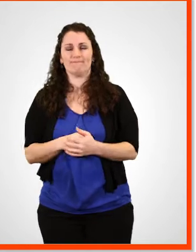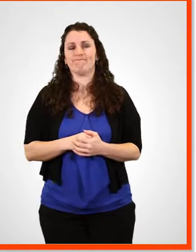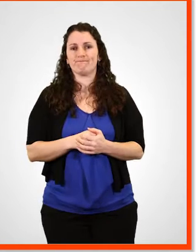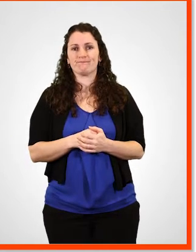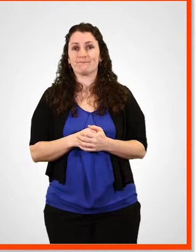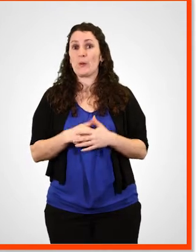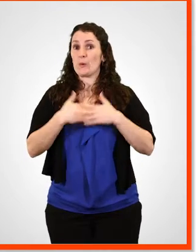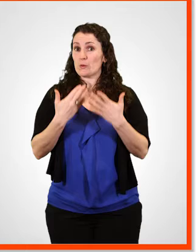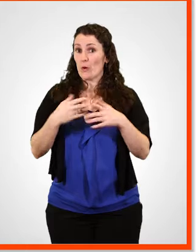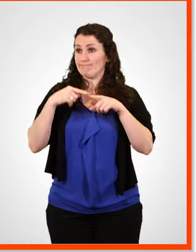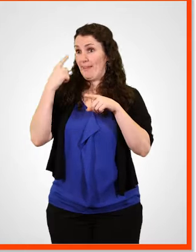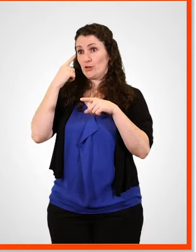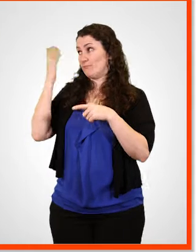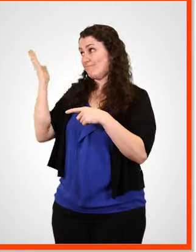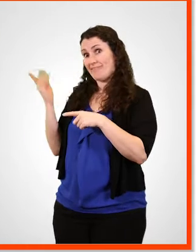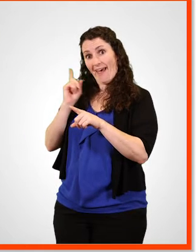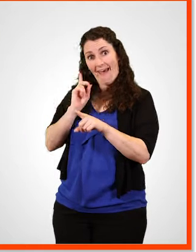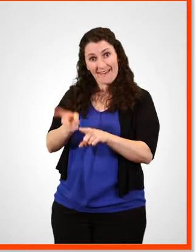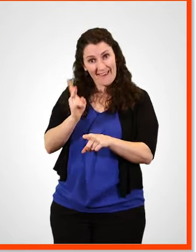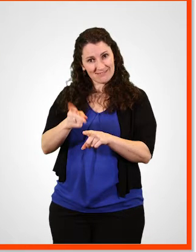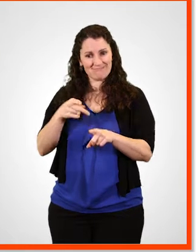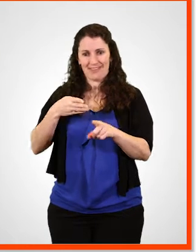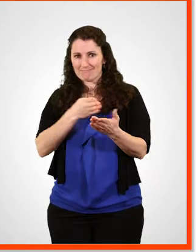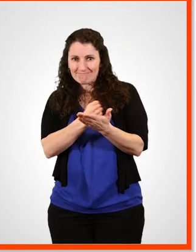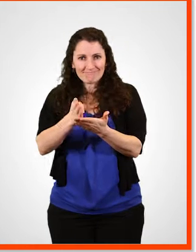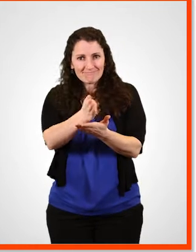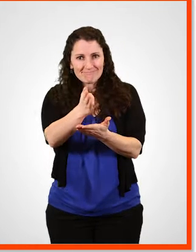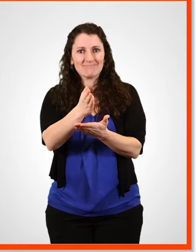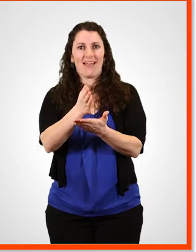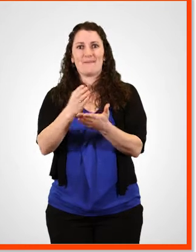we're at the last stop on this journey with early literacy learners